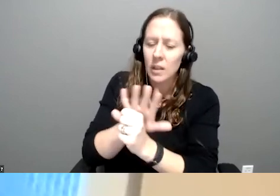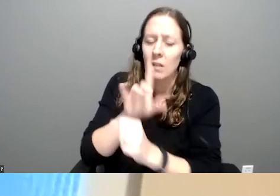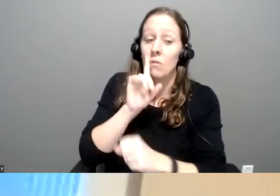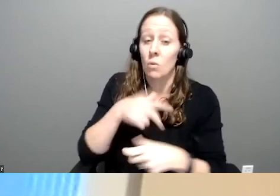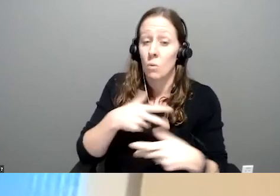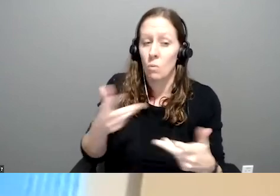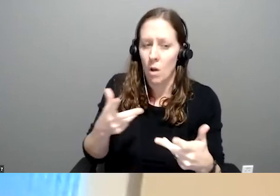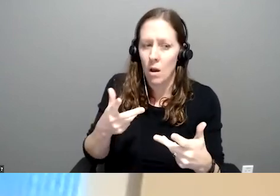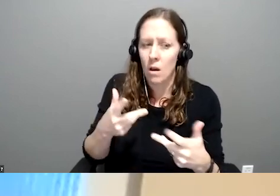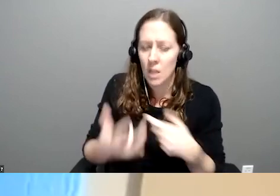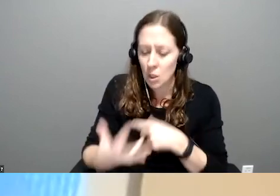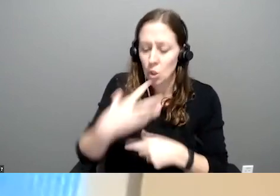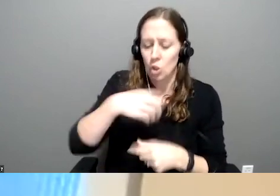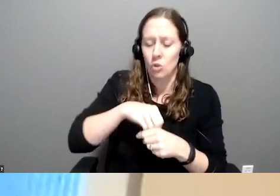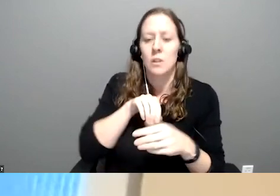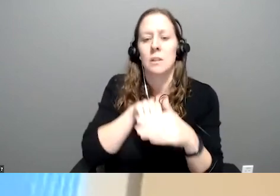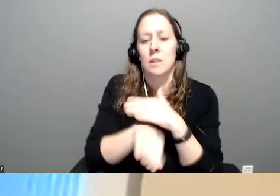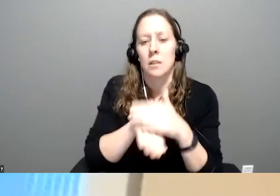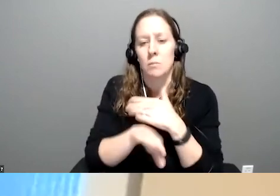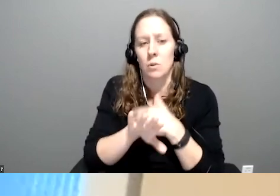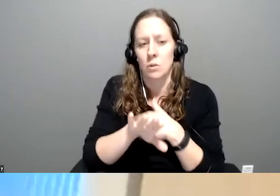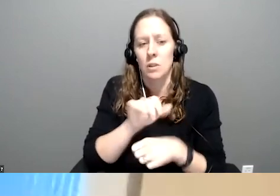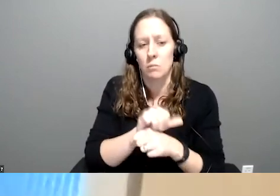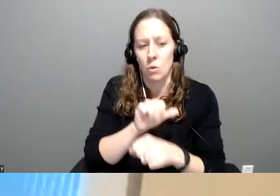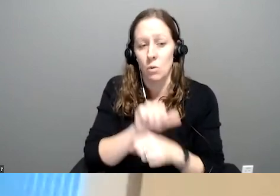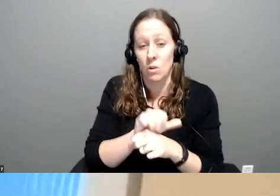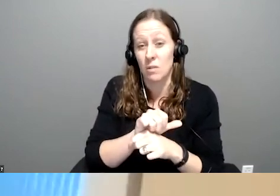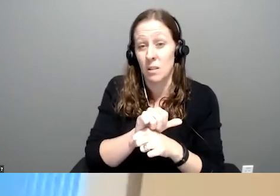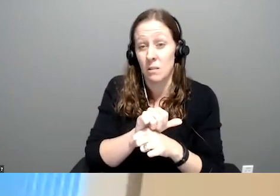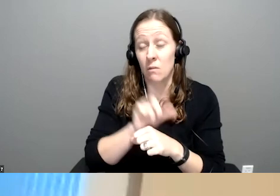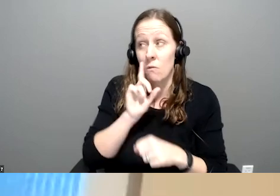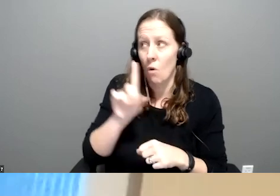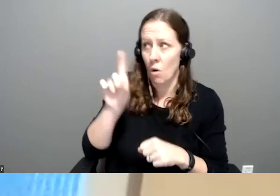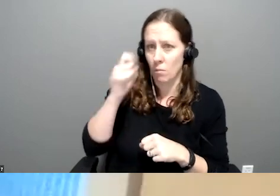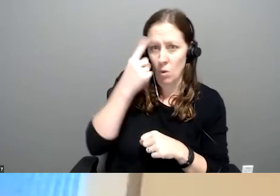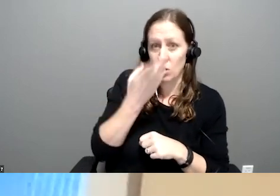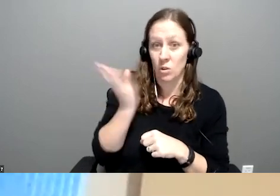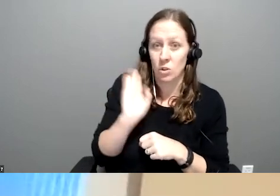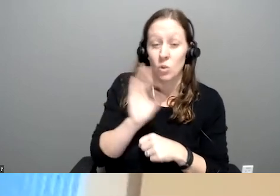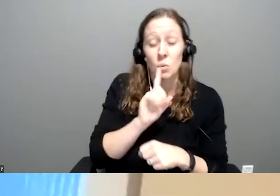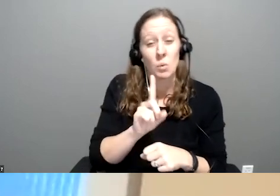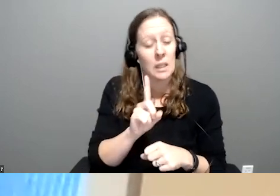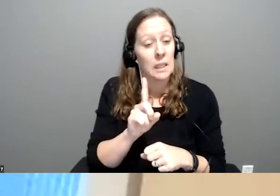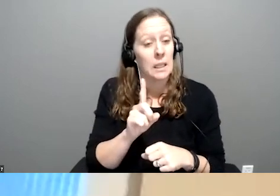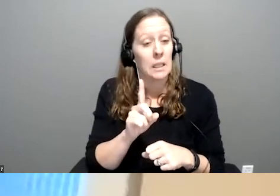employment opportunities for employers, "it was truly a worthwhile and motivating professional